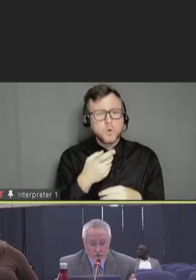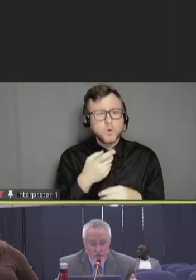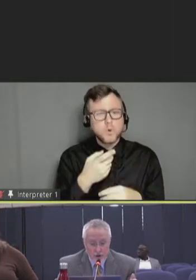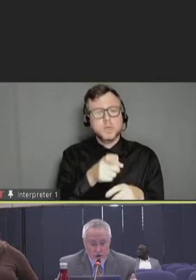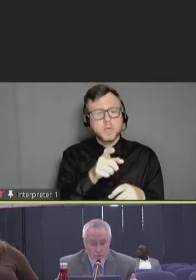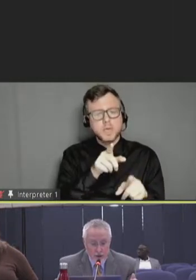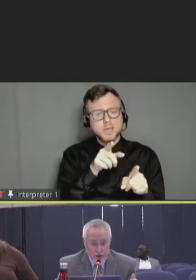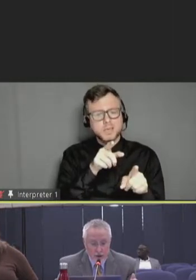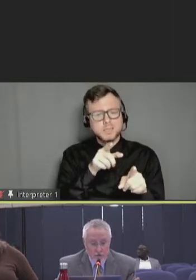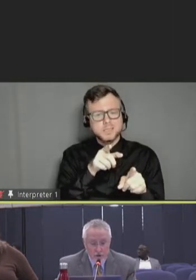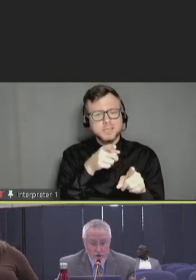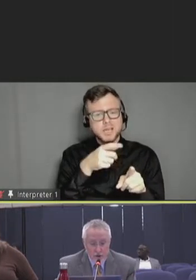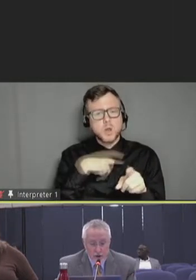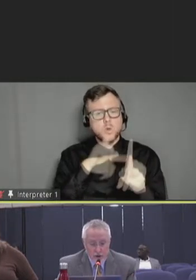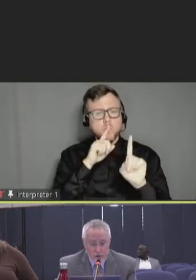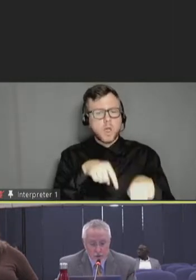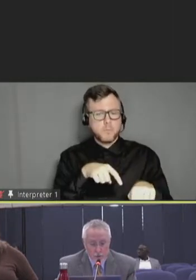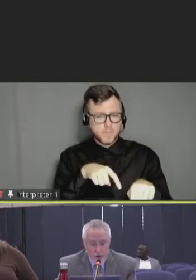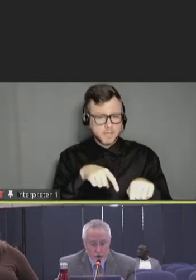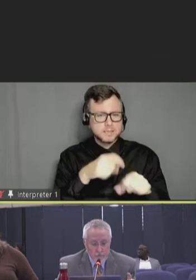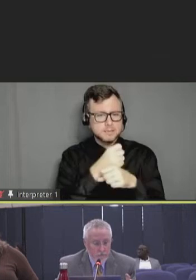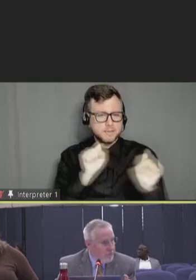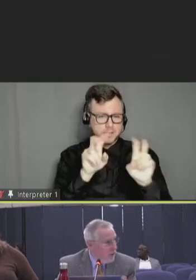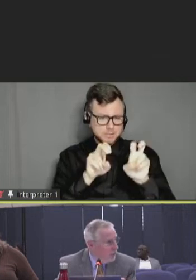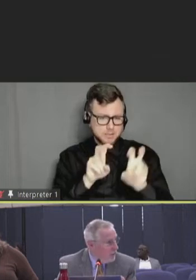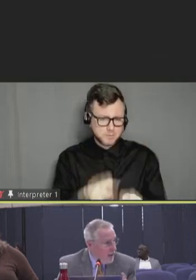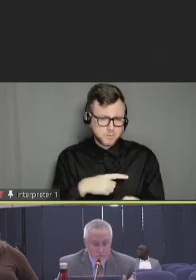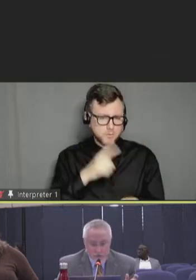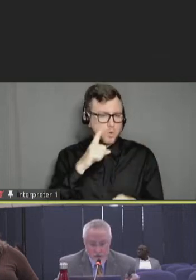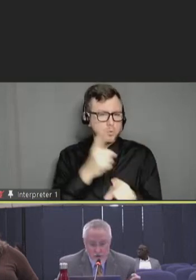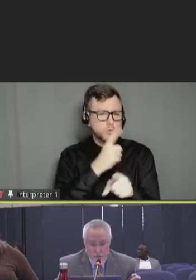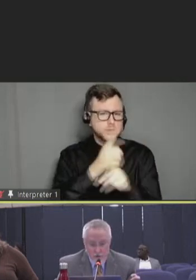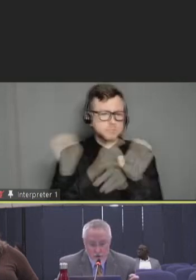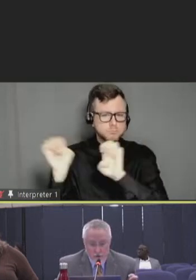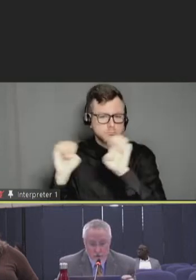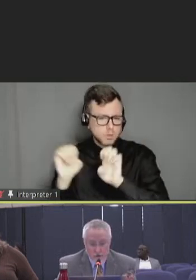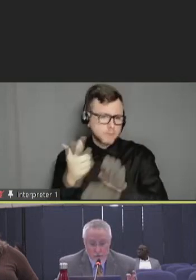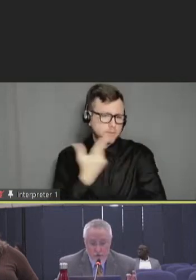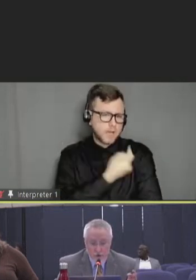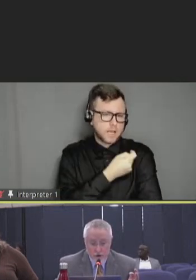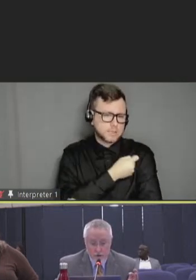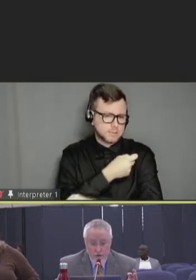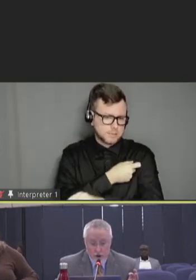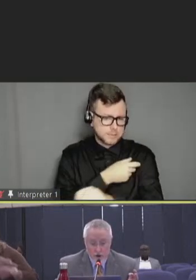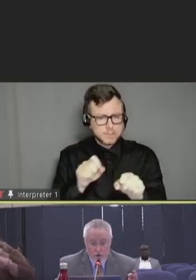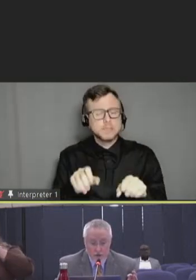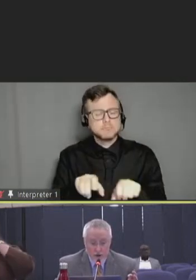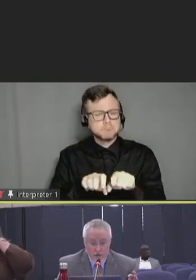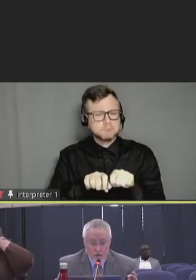campaigns." And then we had following that, "VSD researchers demonstrated that childhood vaccines have